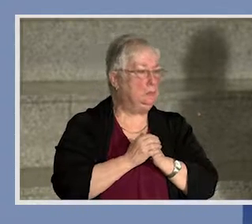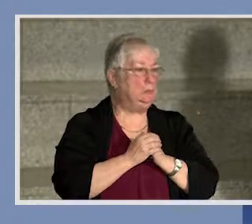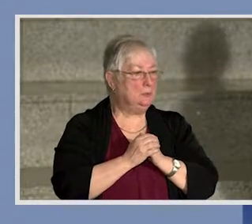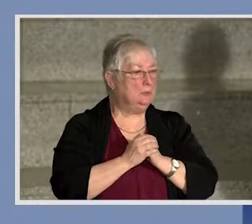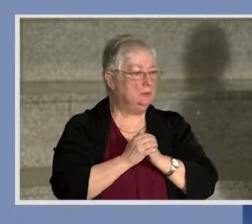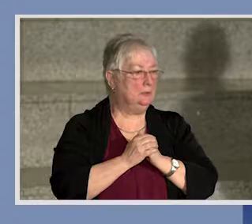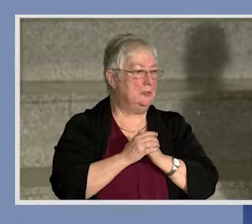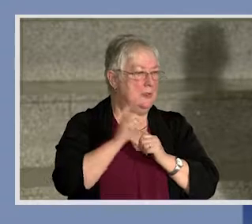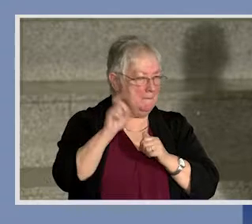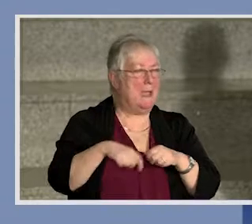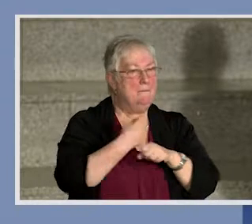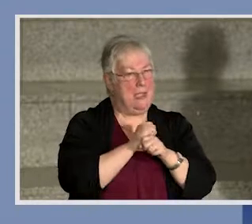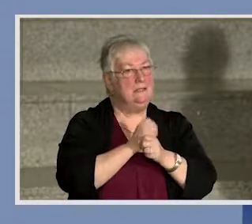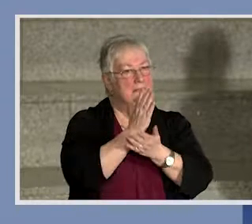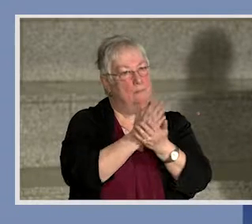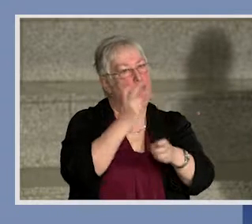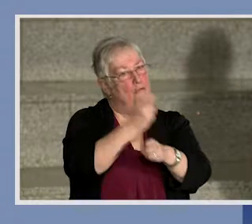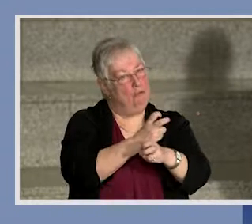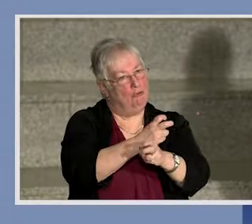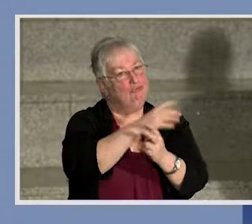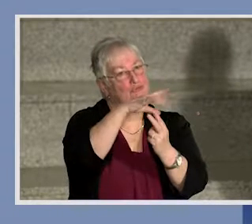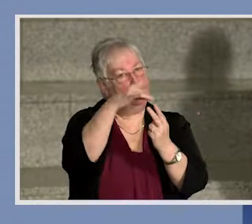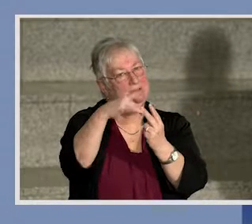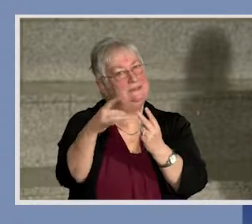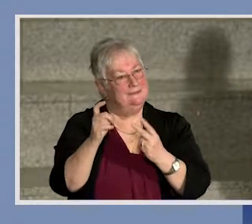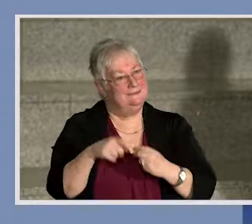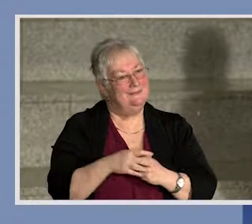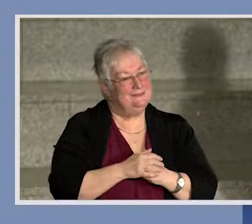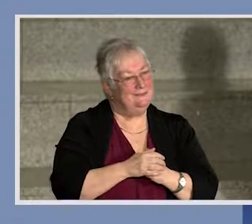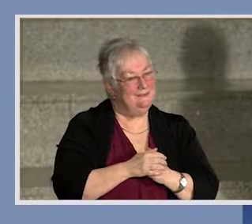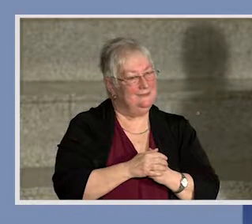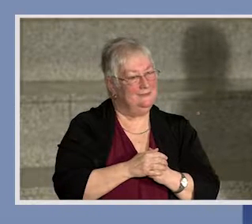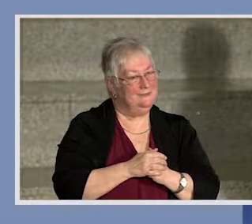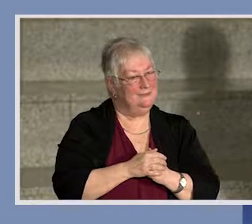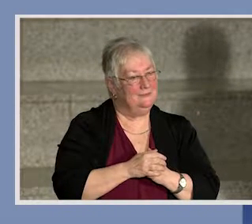ARE SIGNIFICANT REDUCTIONS IN FEDERAL FUNDS, THIS WILL, BY